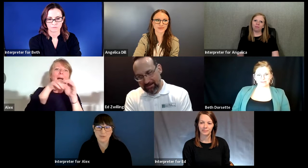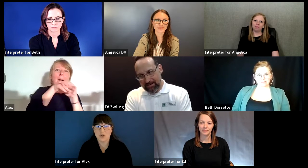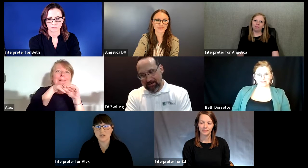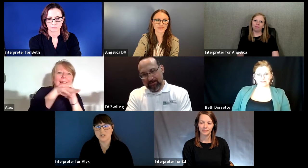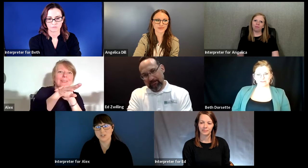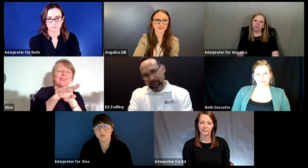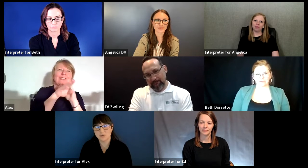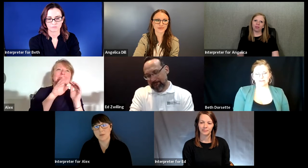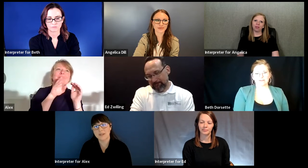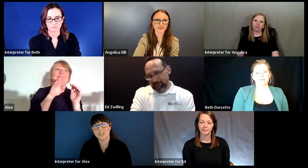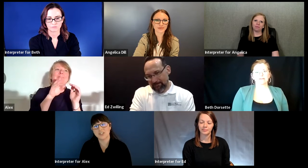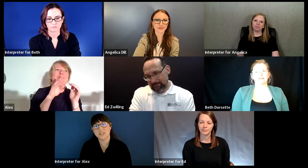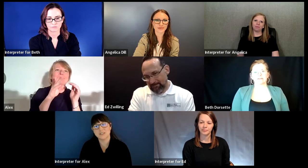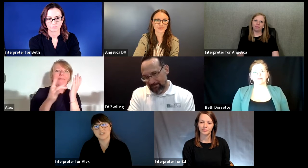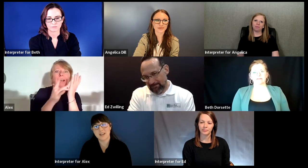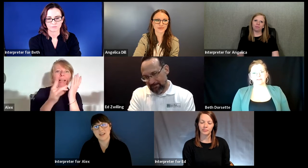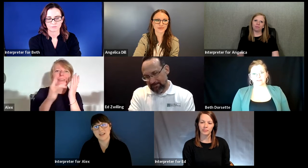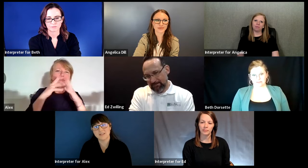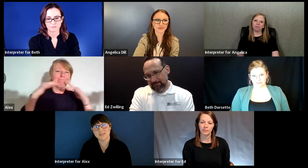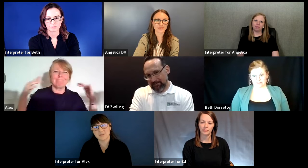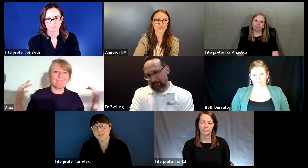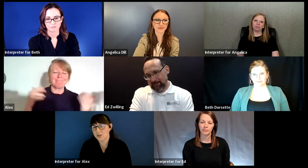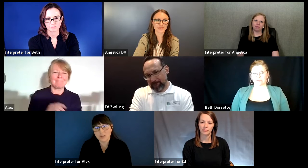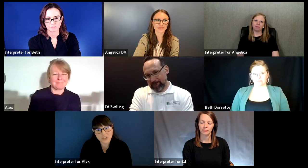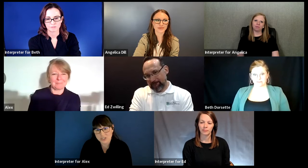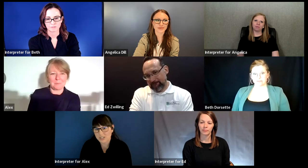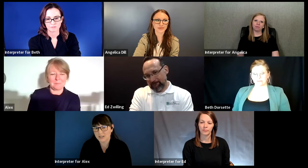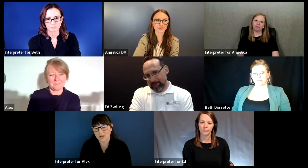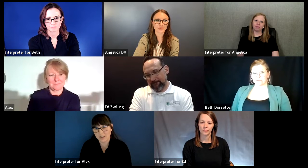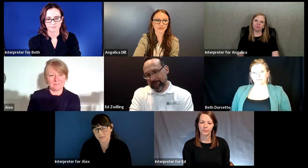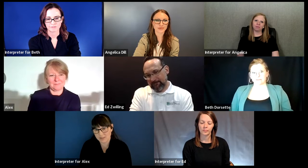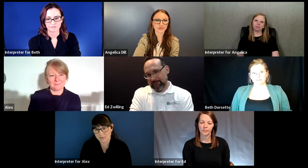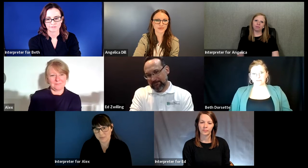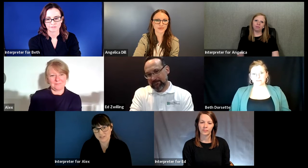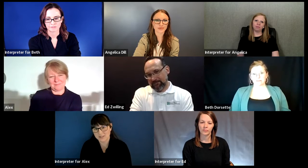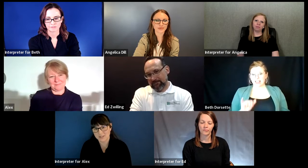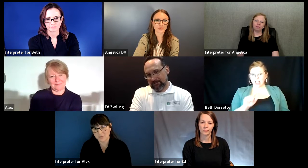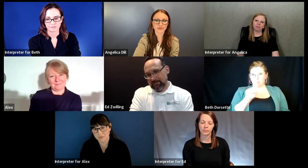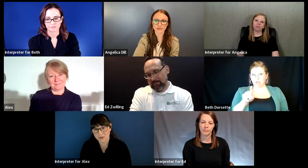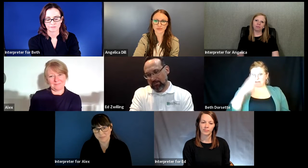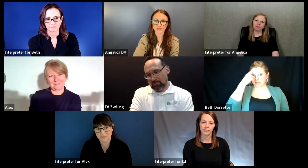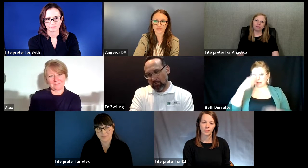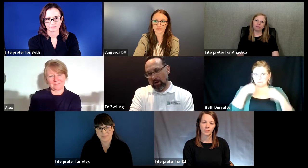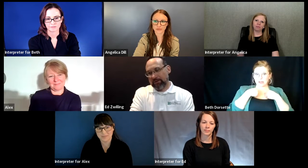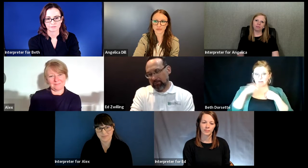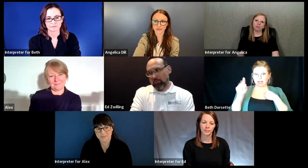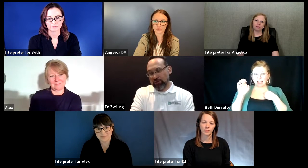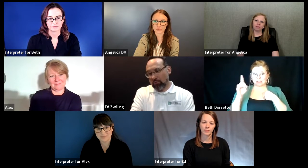In regards to accommodations and technology and everything that we have been discussing so far? Right; right.